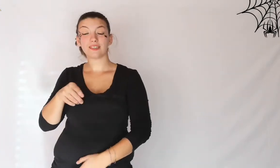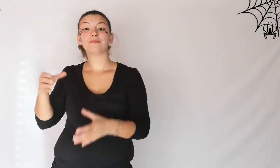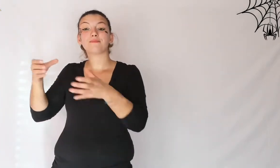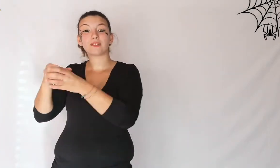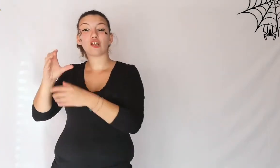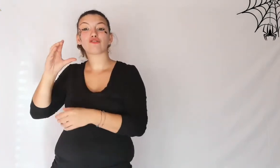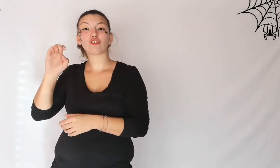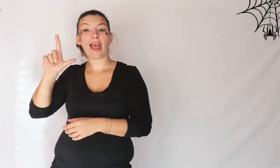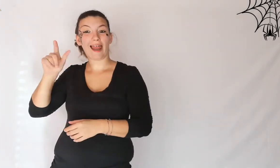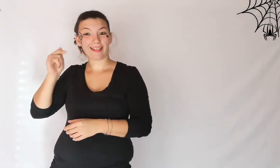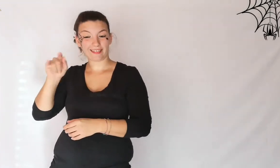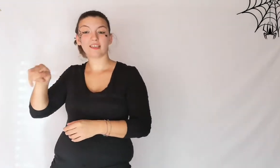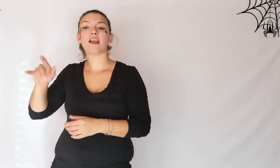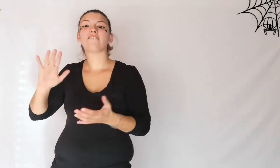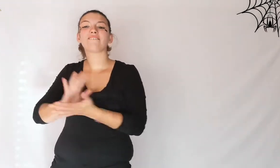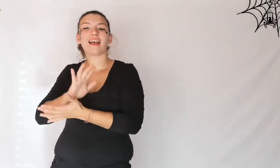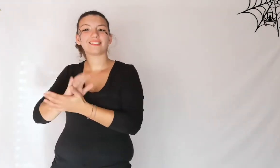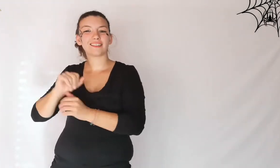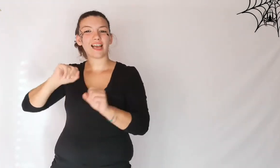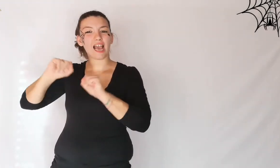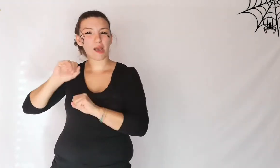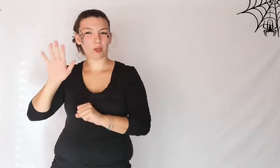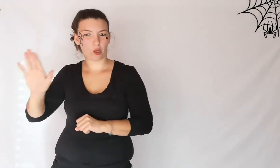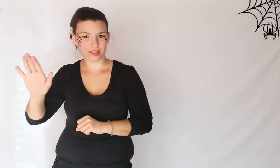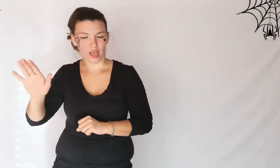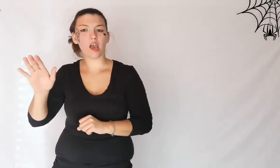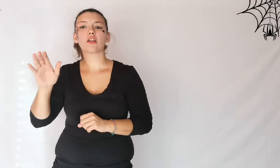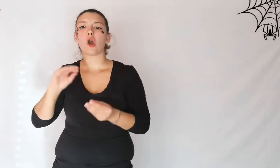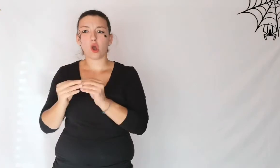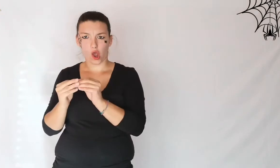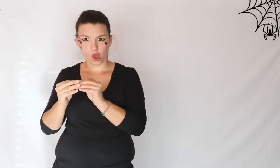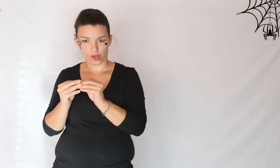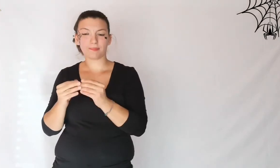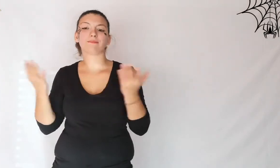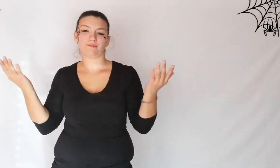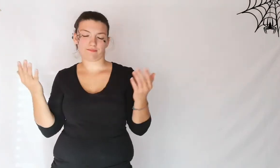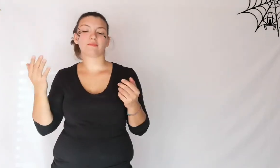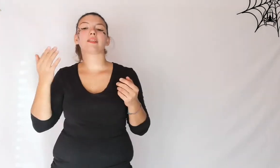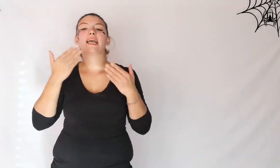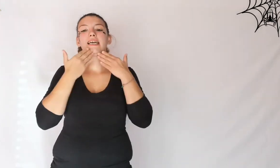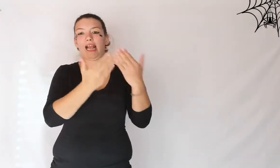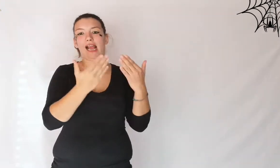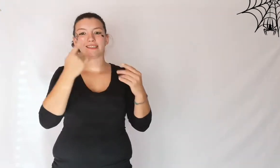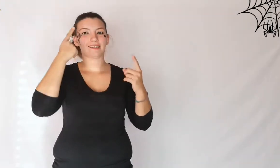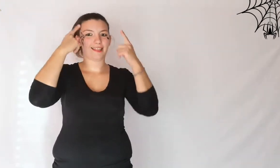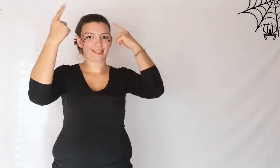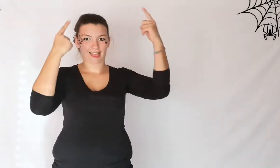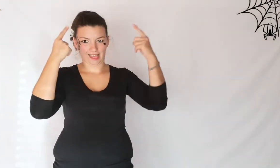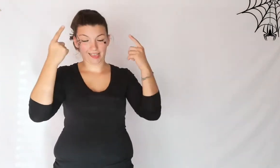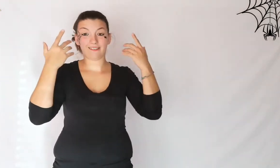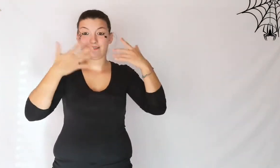During this Celtic New Year we thanked the gods,